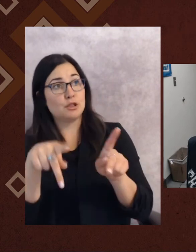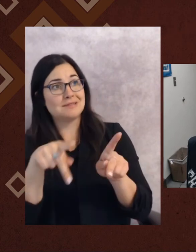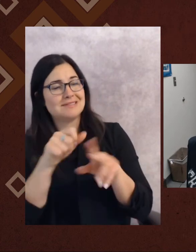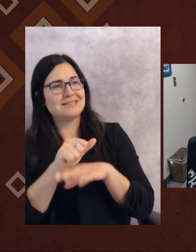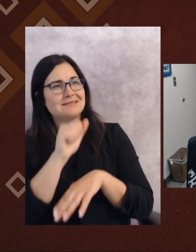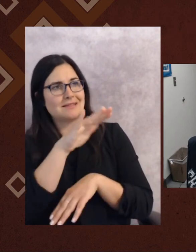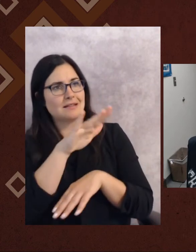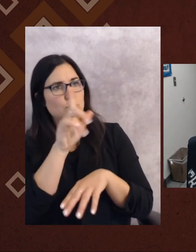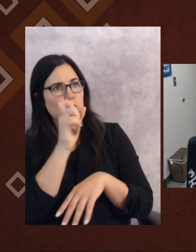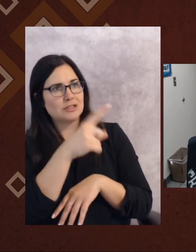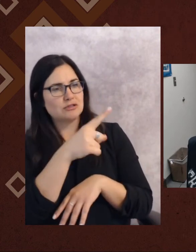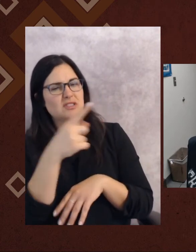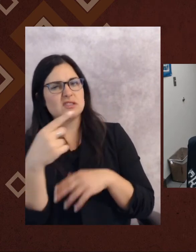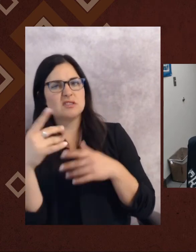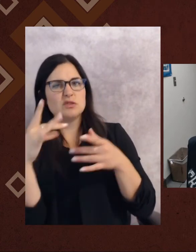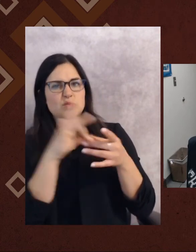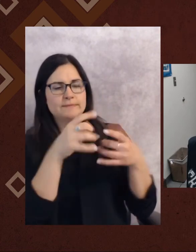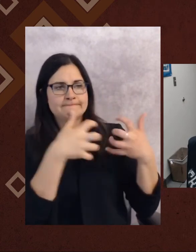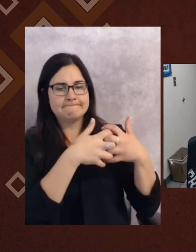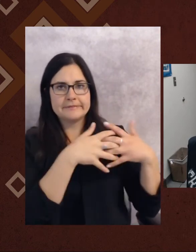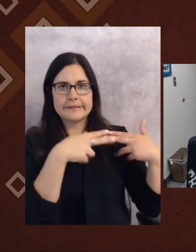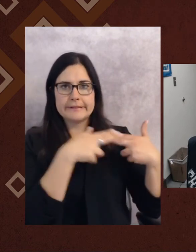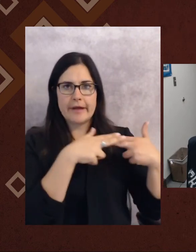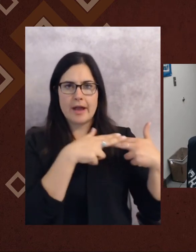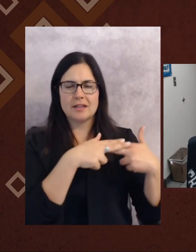Who is or was George Craig